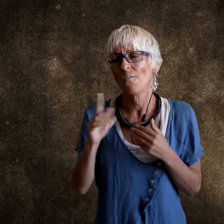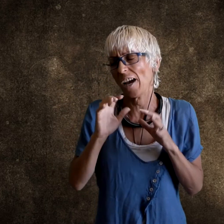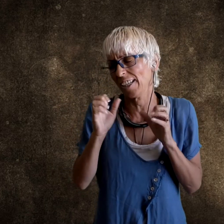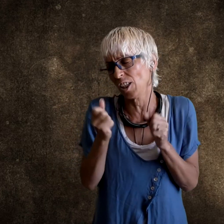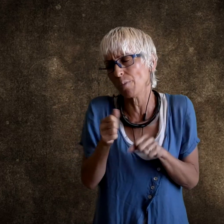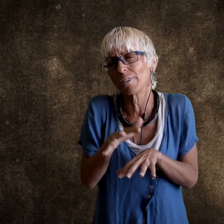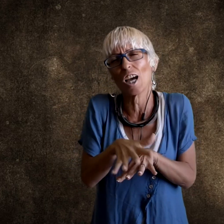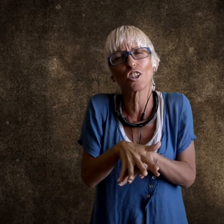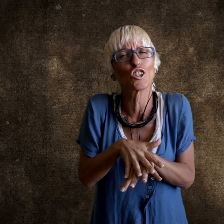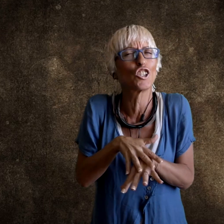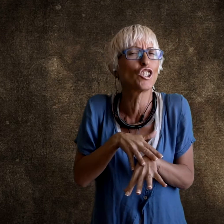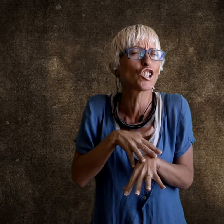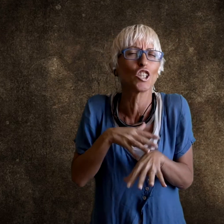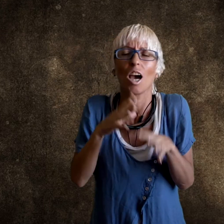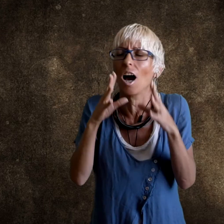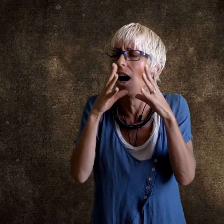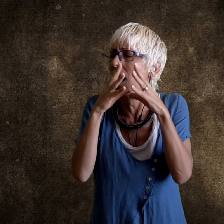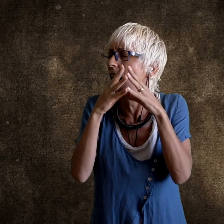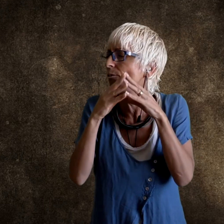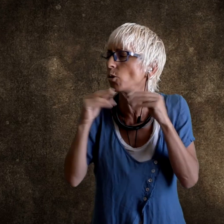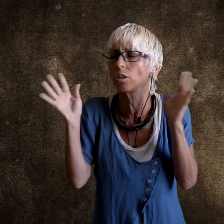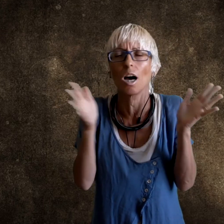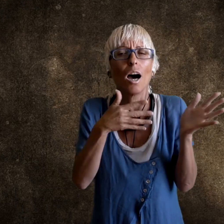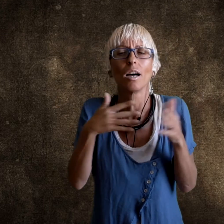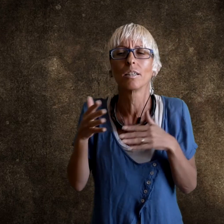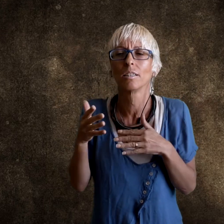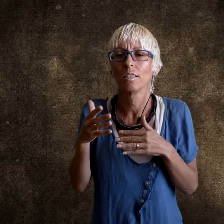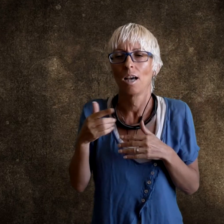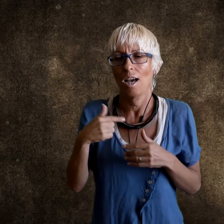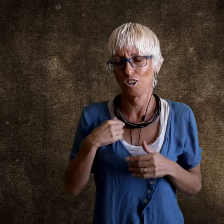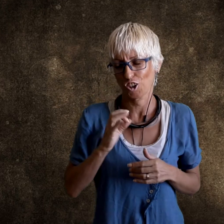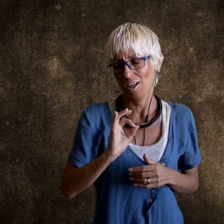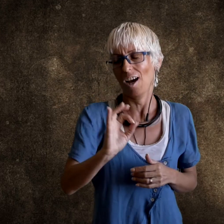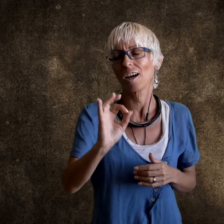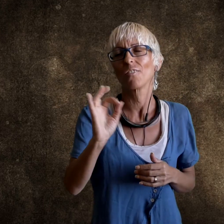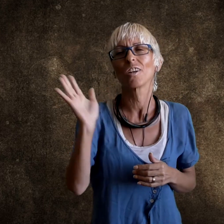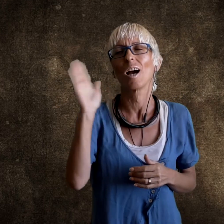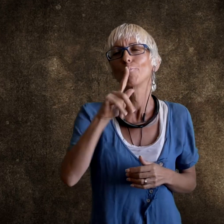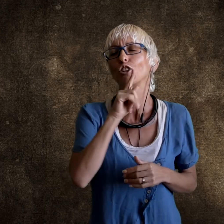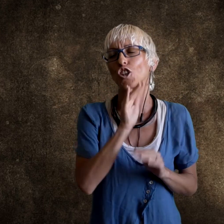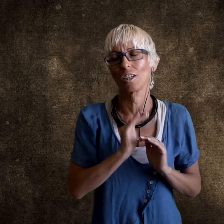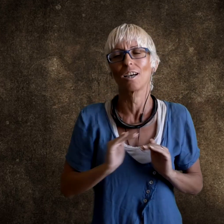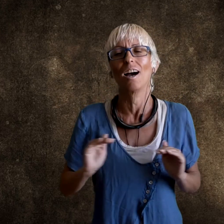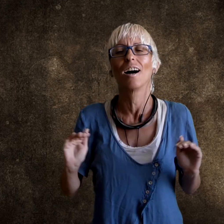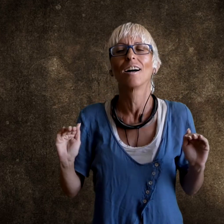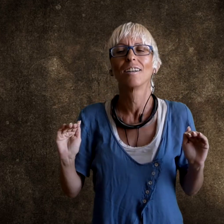and should you feel lost i'll be yours also in silence